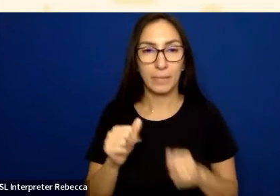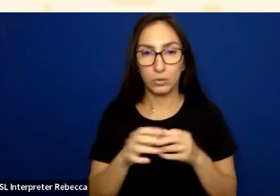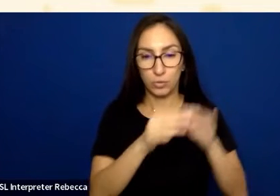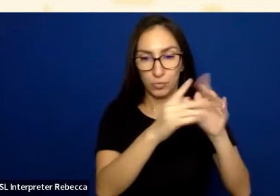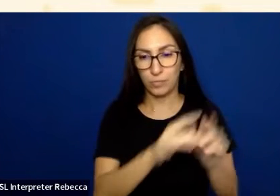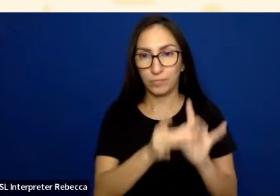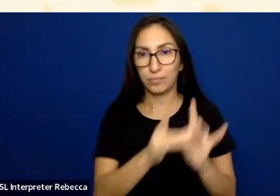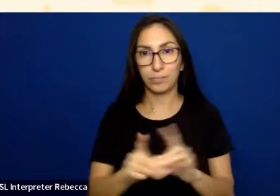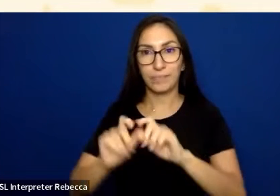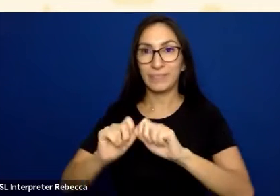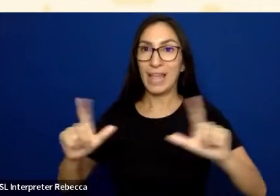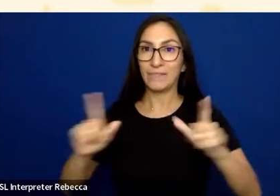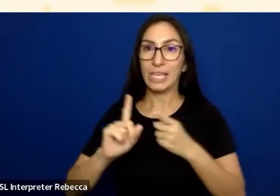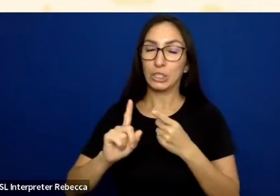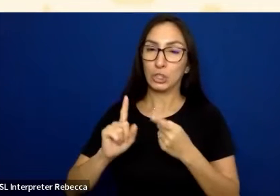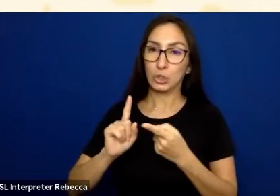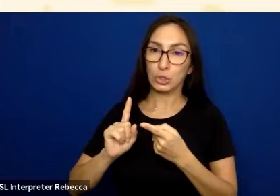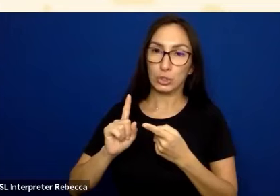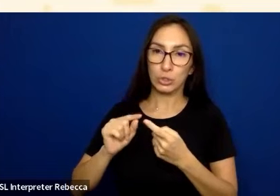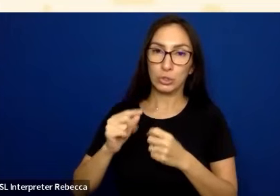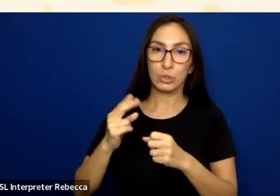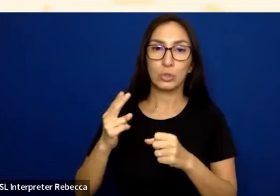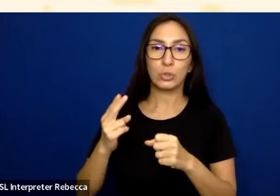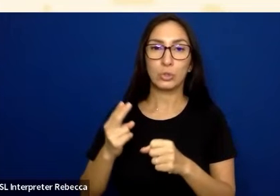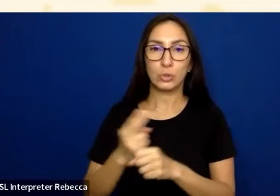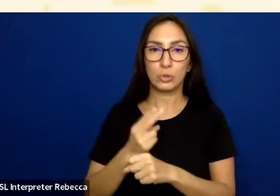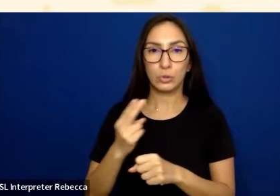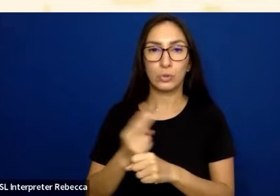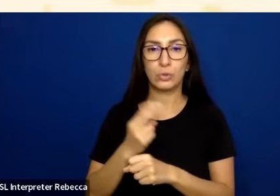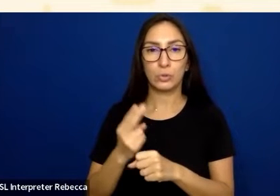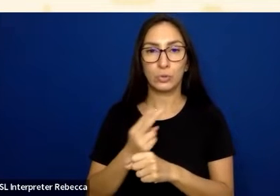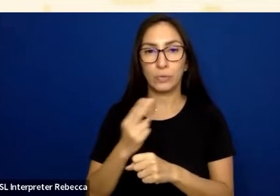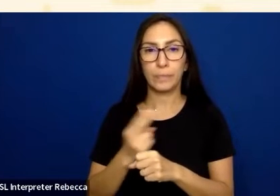to the navigation sections using the skip links.